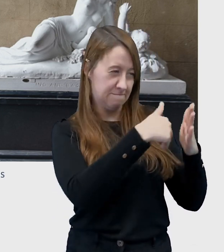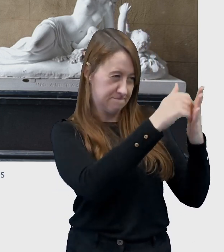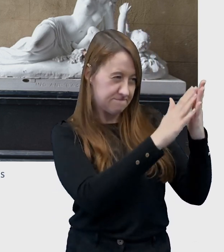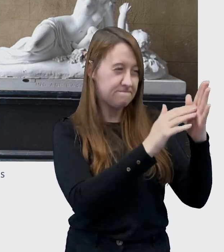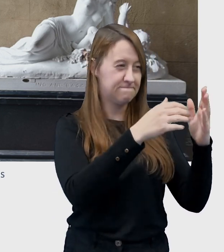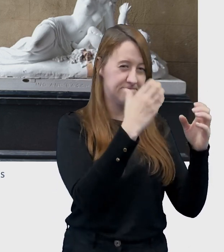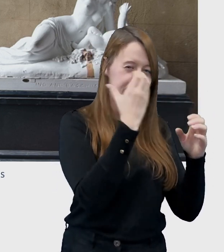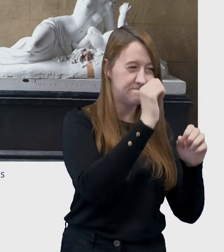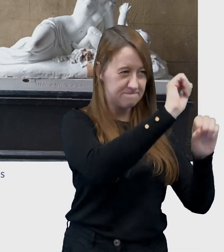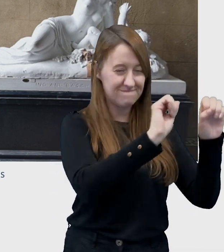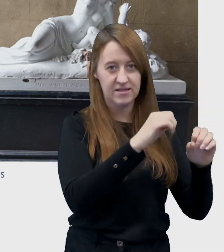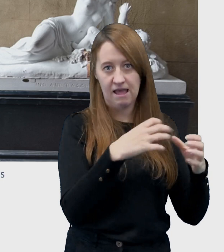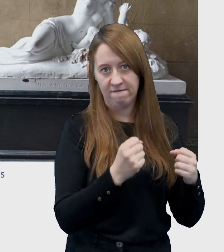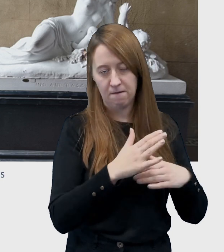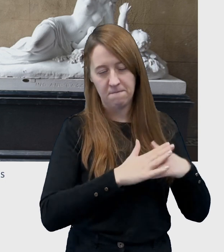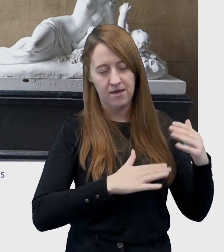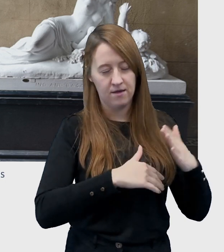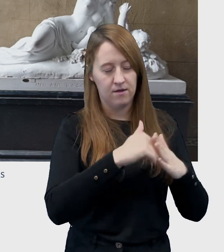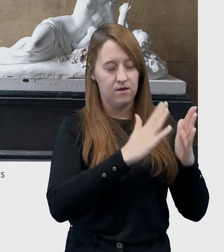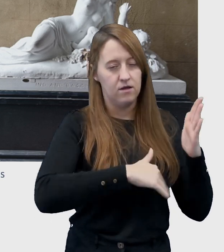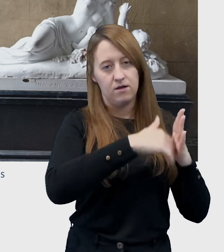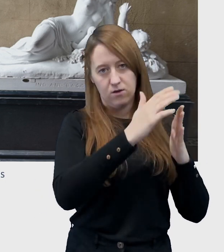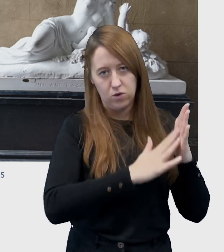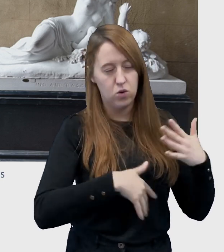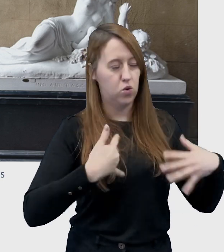And I just, I carried out some small areas of consolidation,